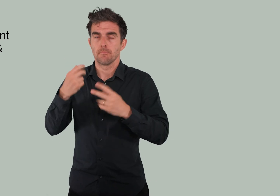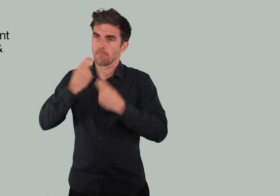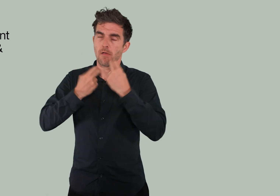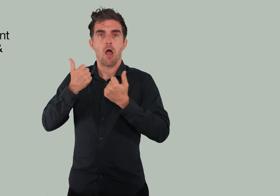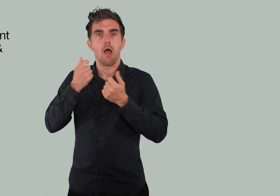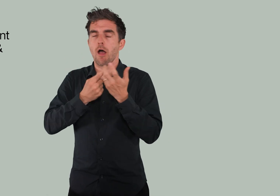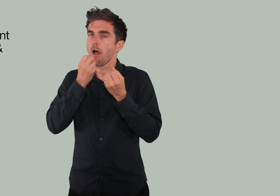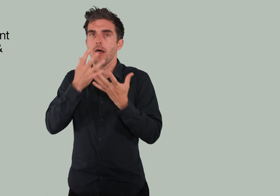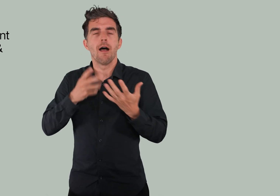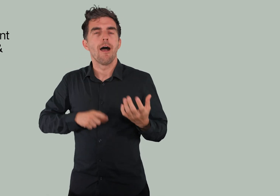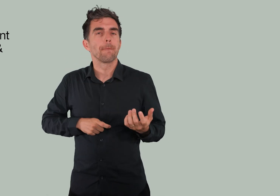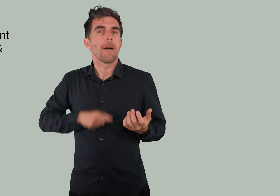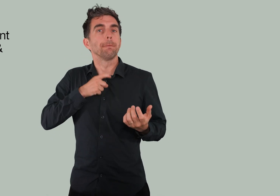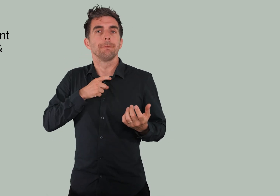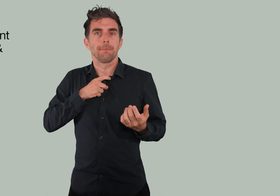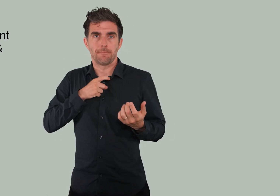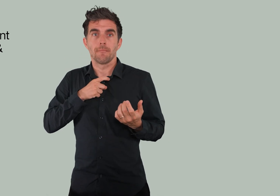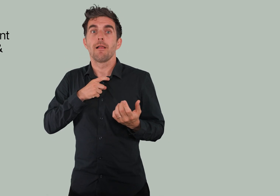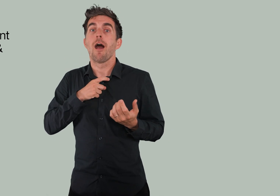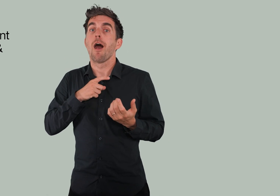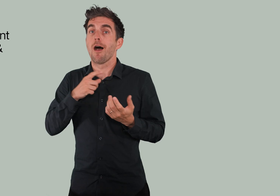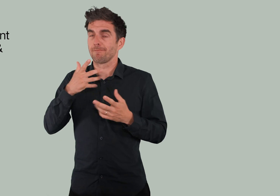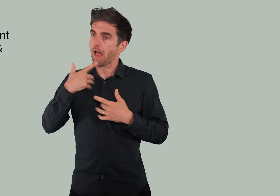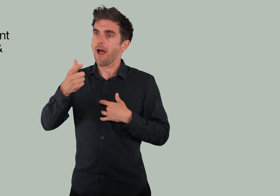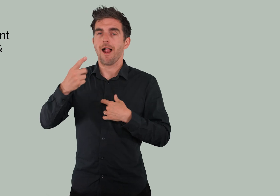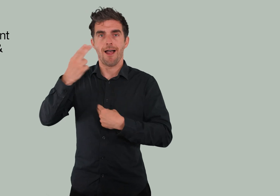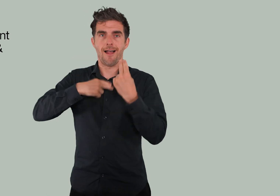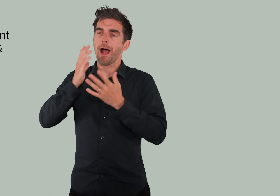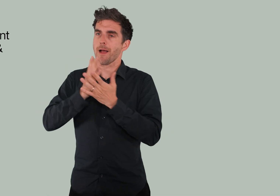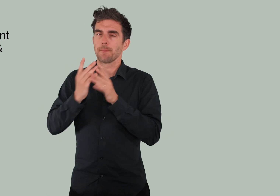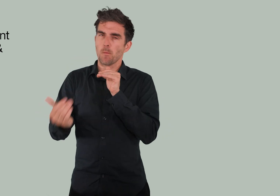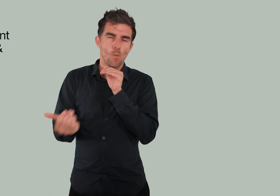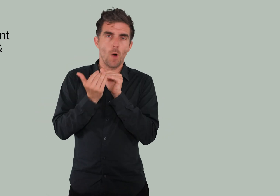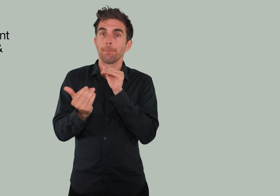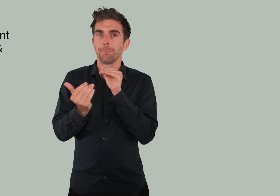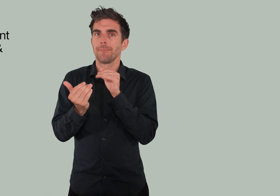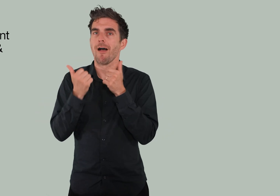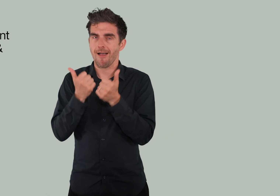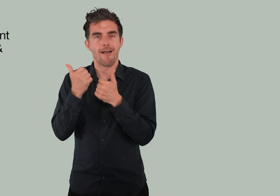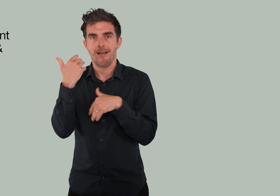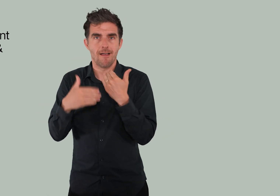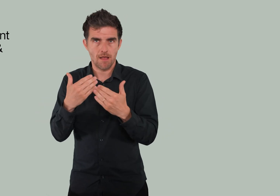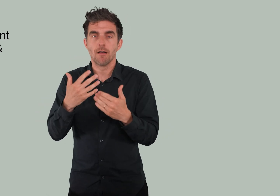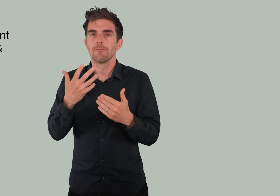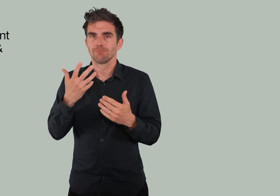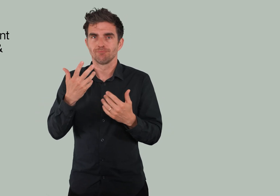in the assessor’s ability to assess their condition and the assessment feeling tailored to the applicant’s condition